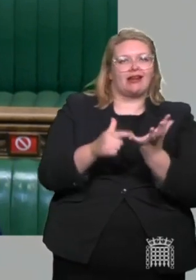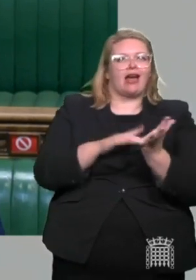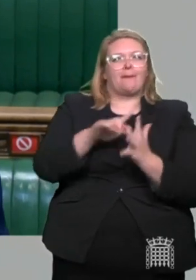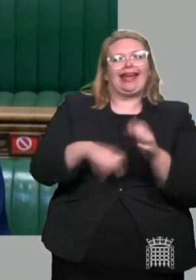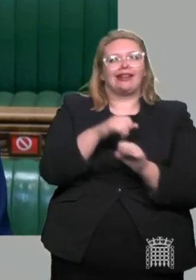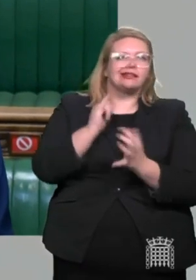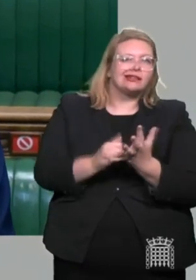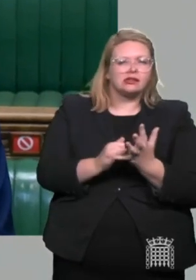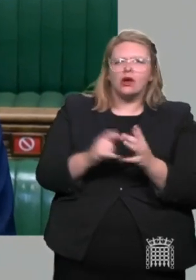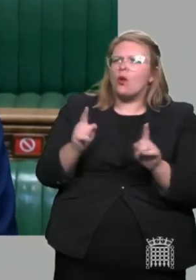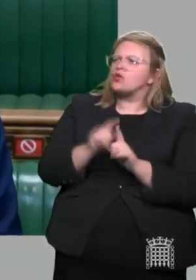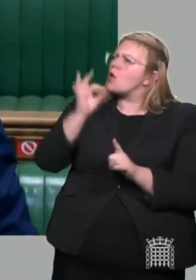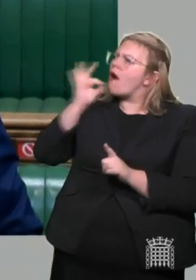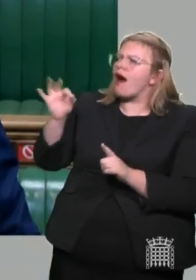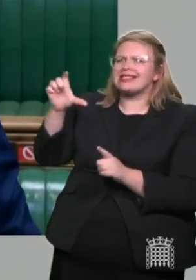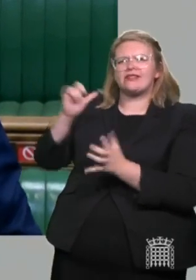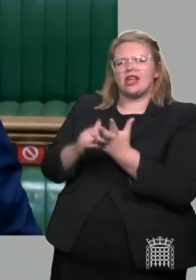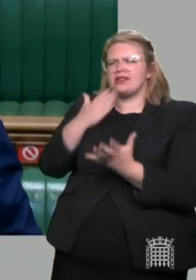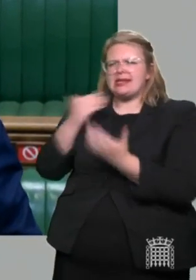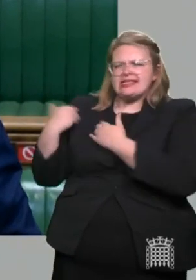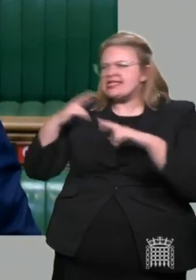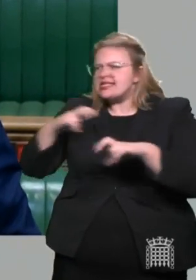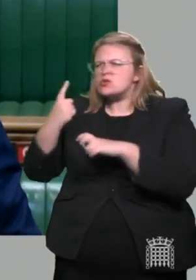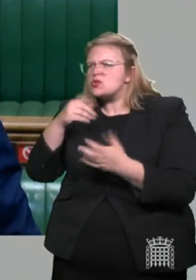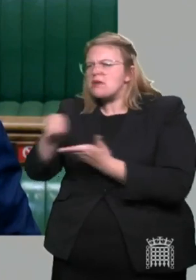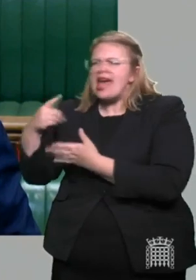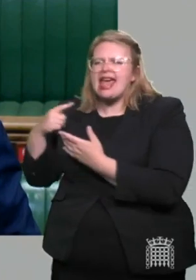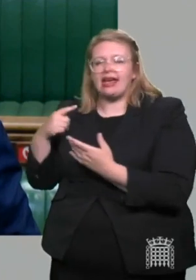who paid for the redecoration of his flat—the Cabinet Secretary has been asked to investigate